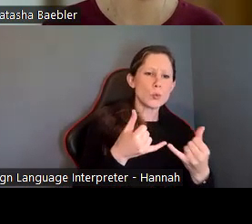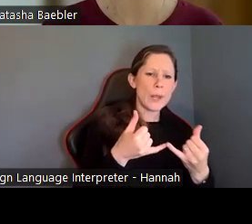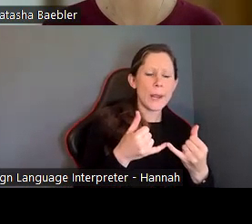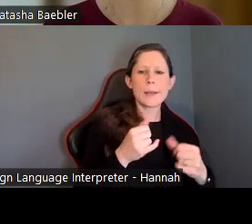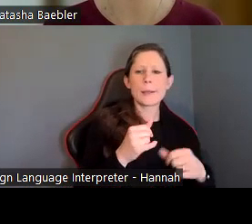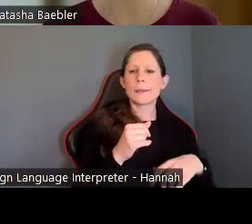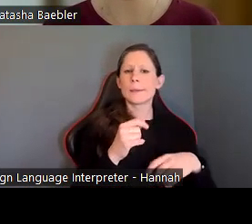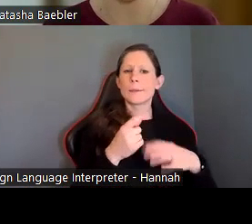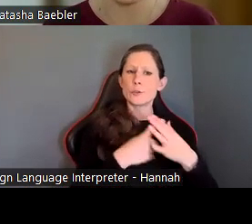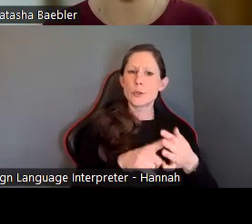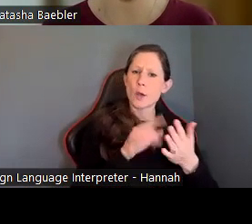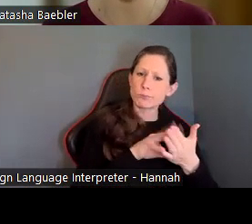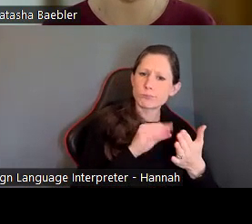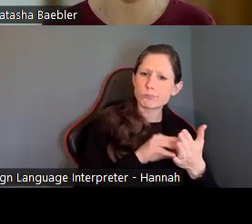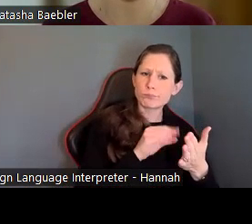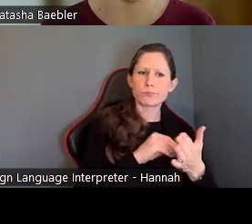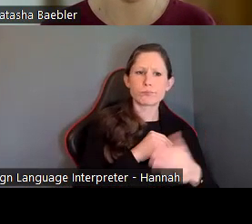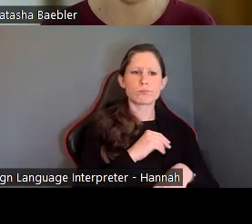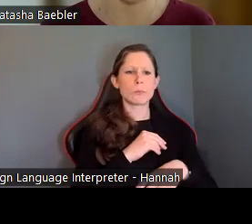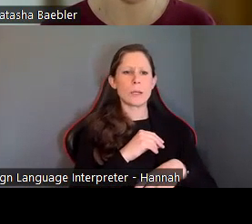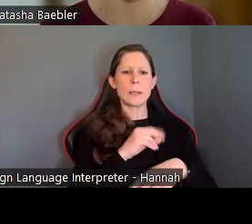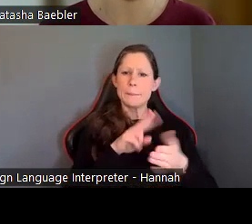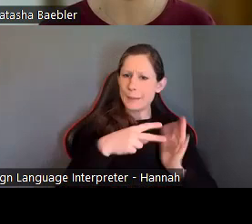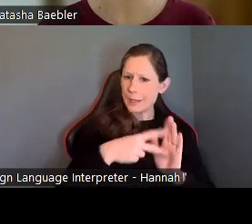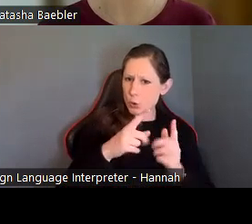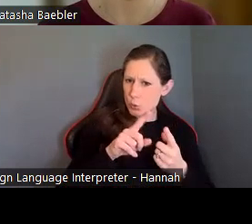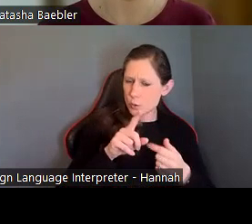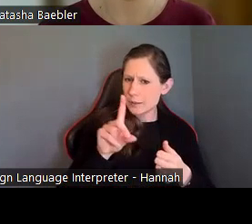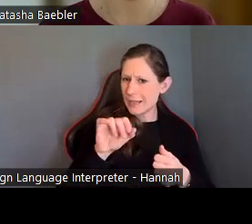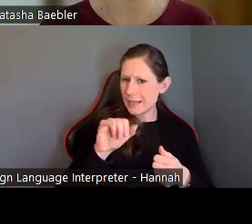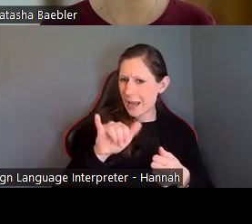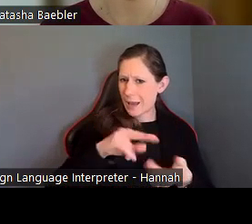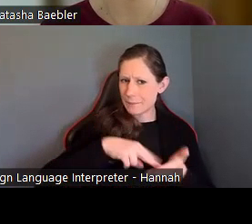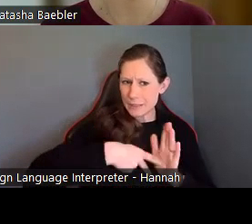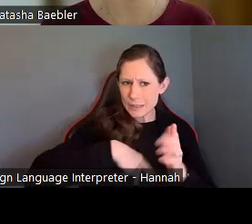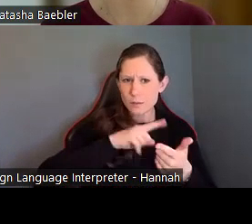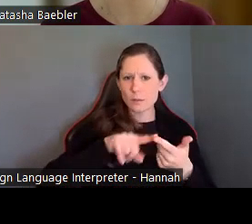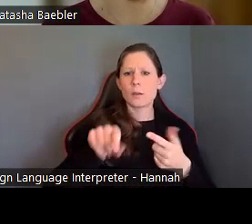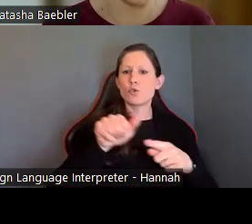What training have you had in the area of DEI that helps you become a